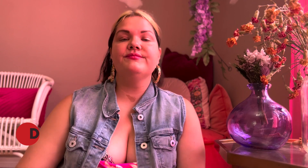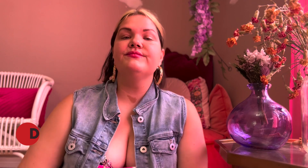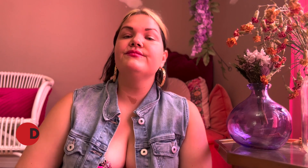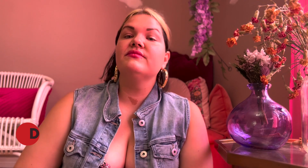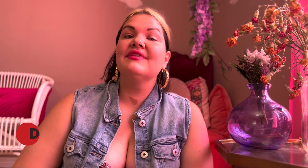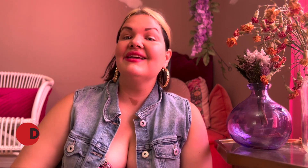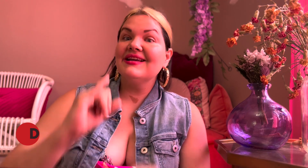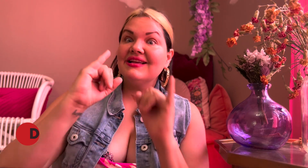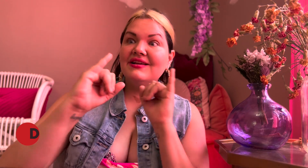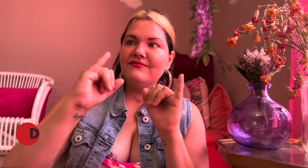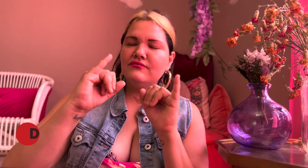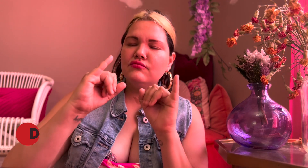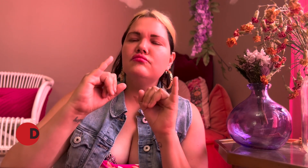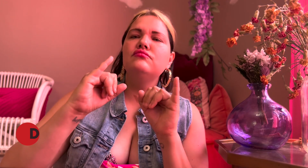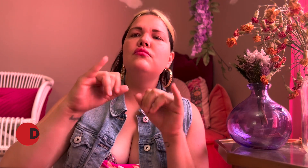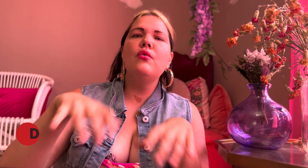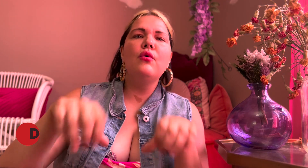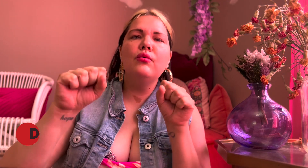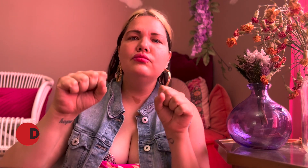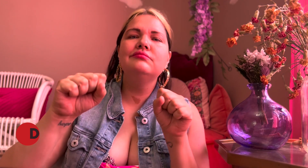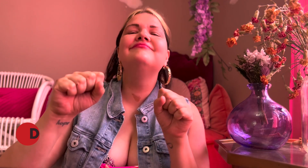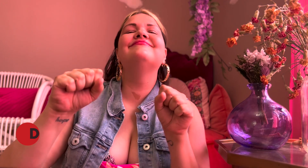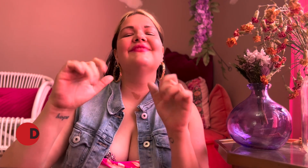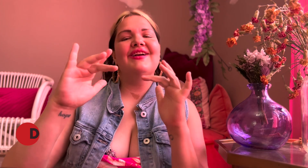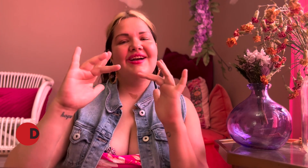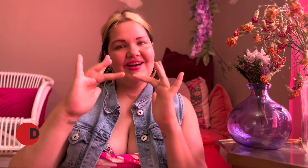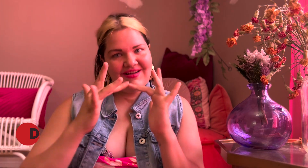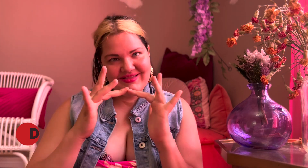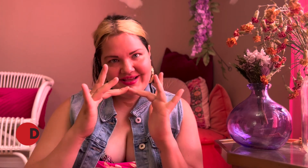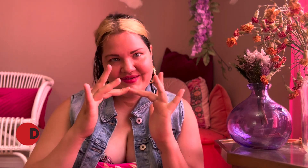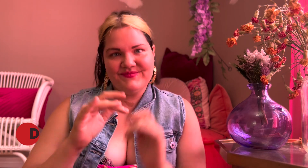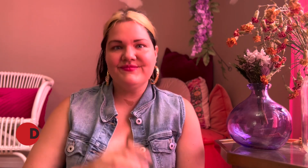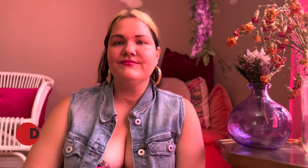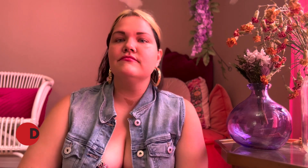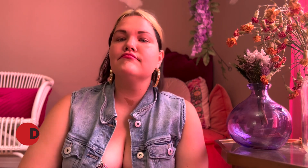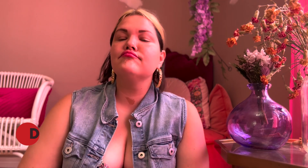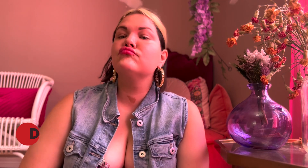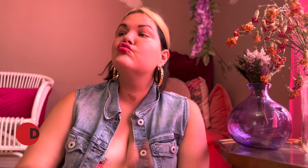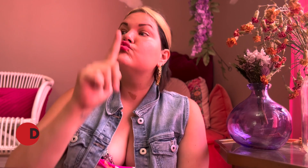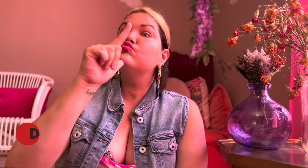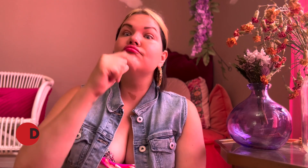interviews will be hosted online. We have been sponsored and